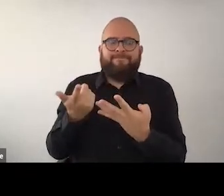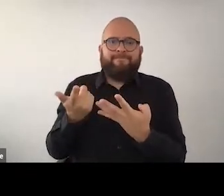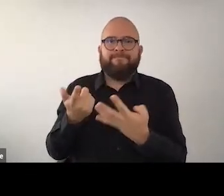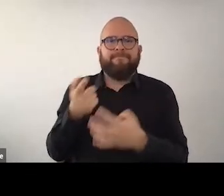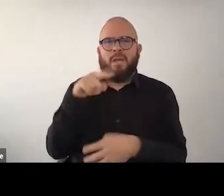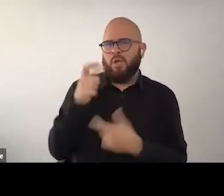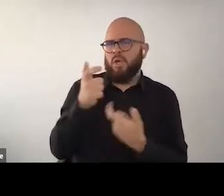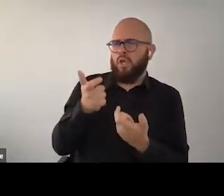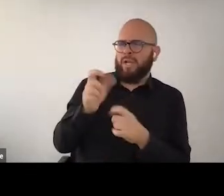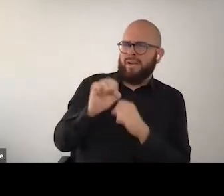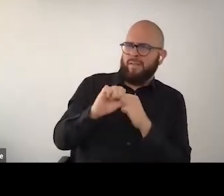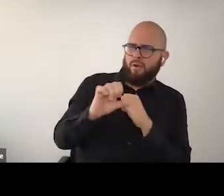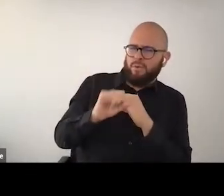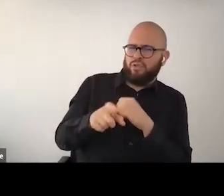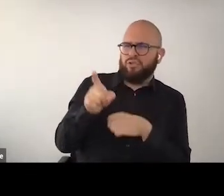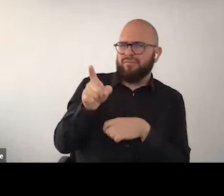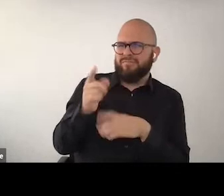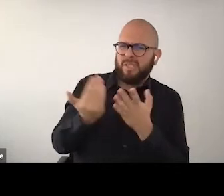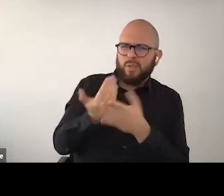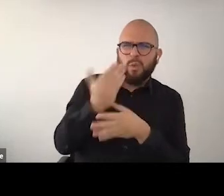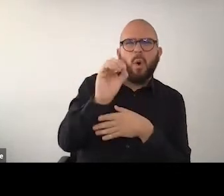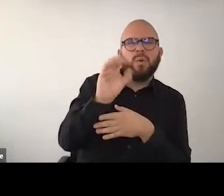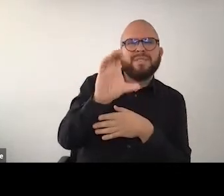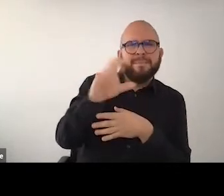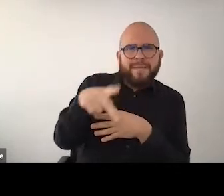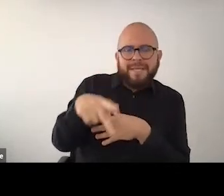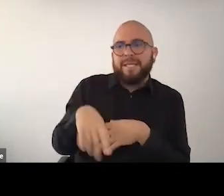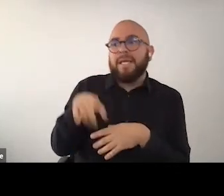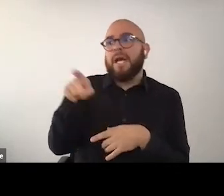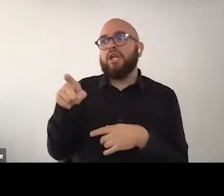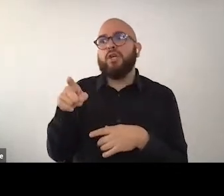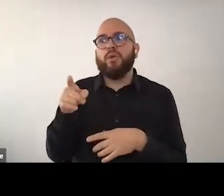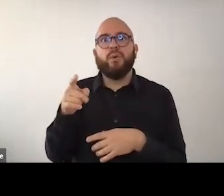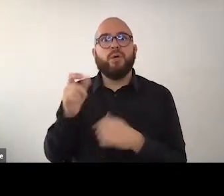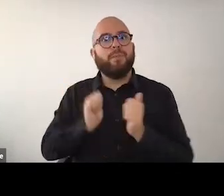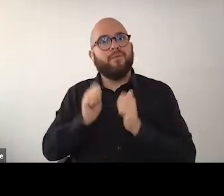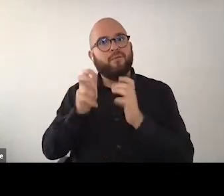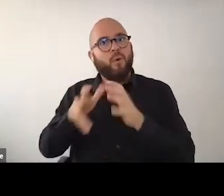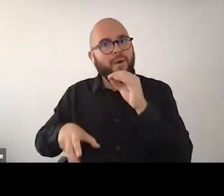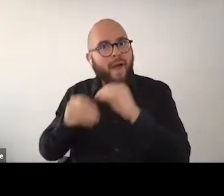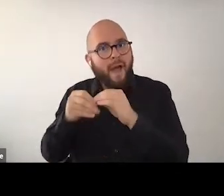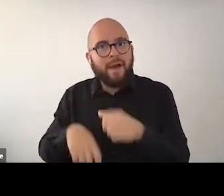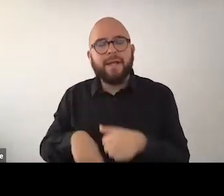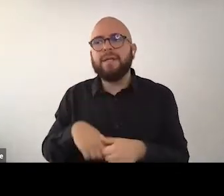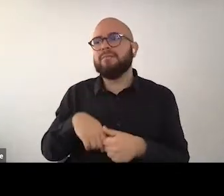and there's a new OCP, a new on-camera performer, added or a new product or brand,